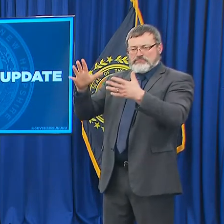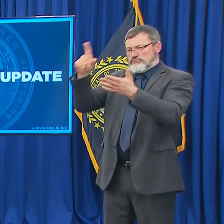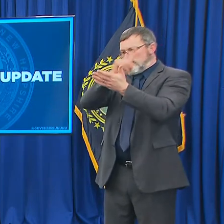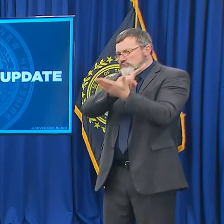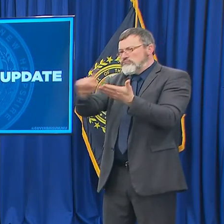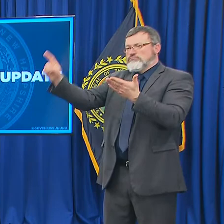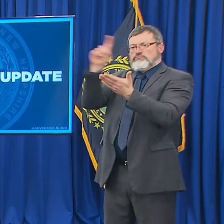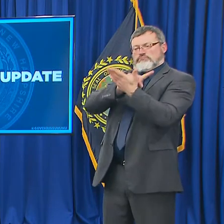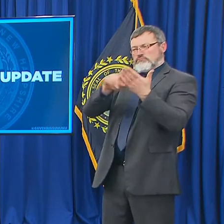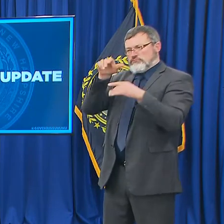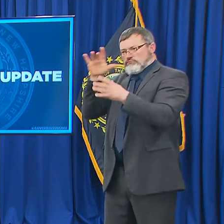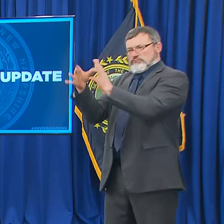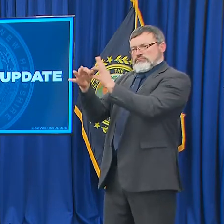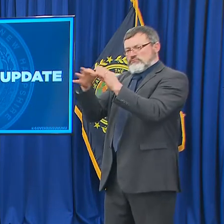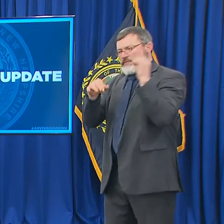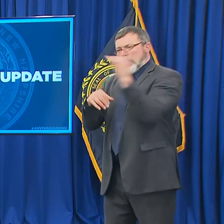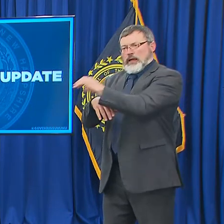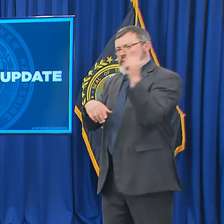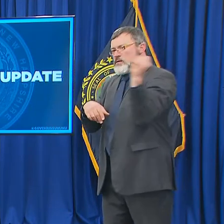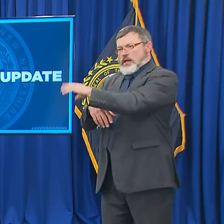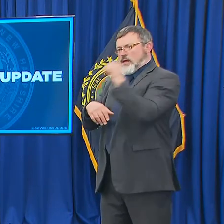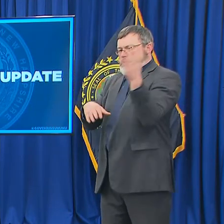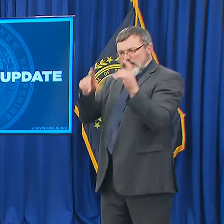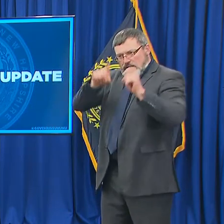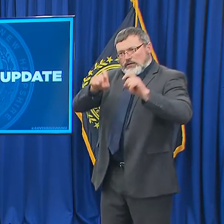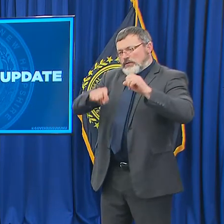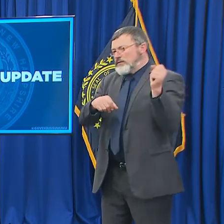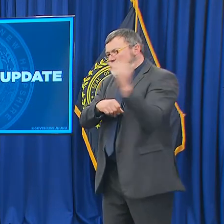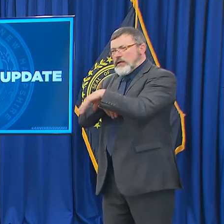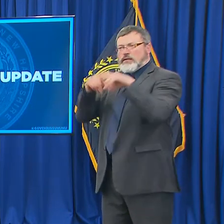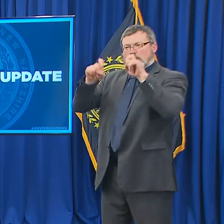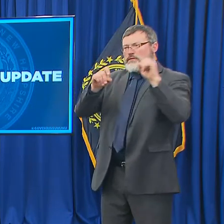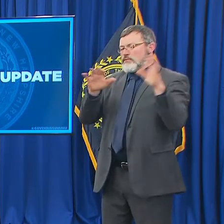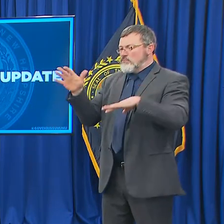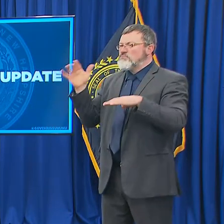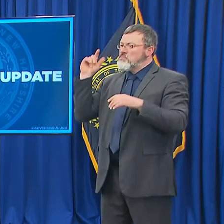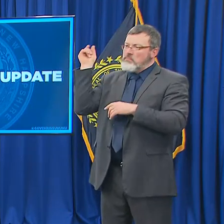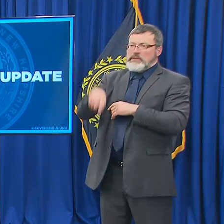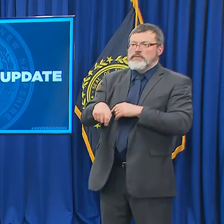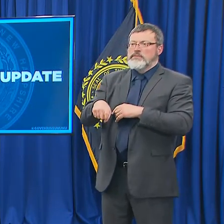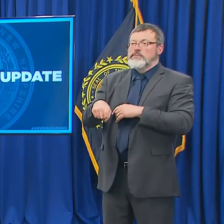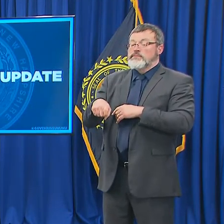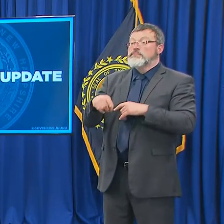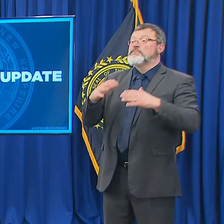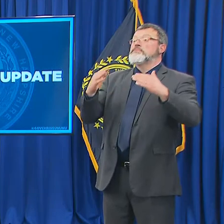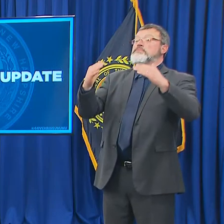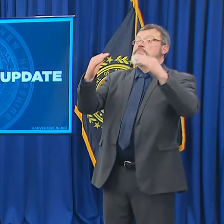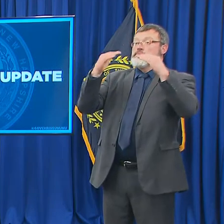The guidance is going to require serial testing, which is the best way to catch new infections is